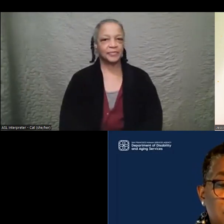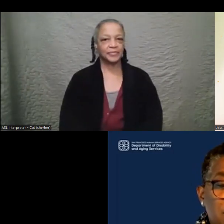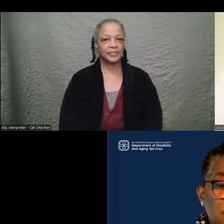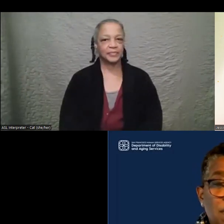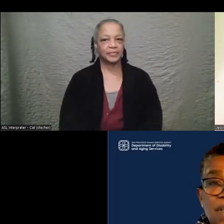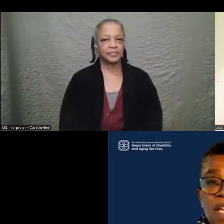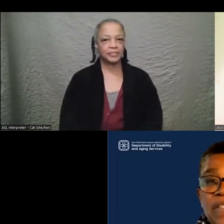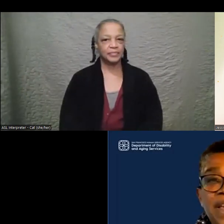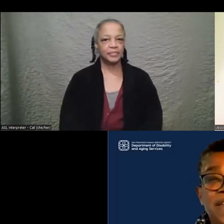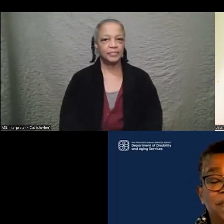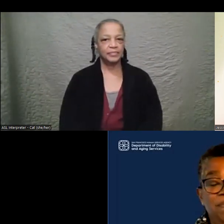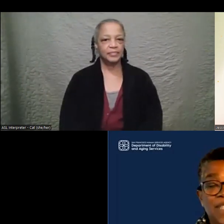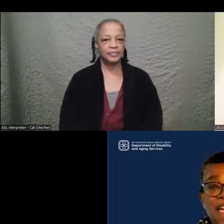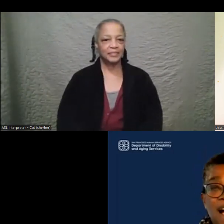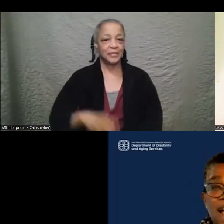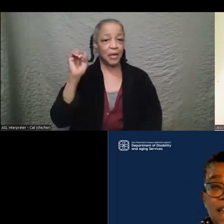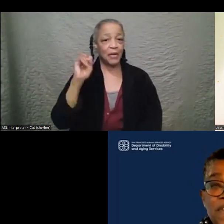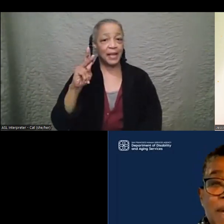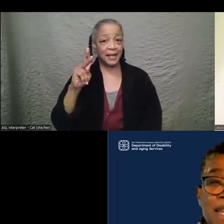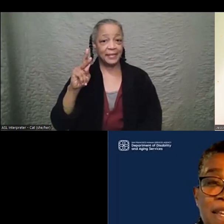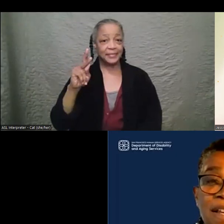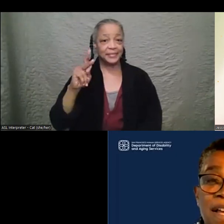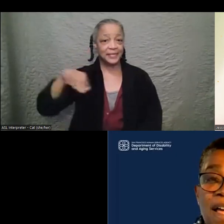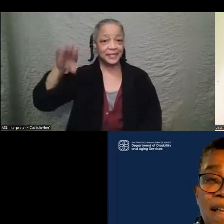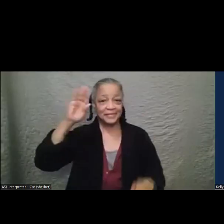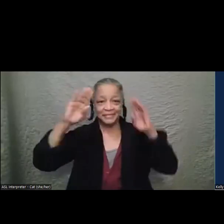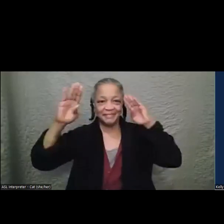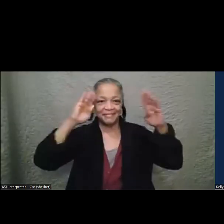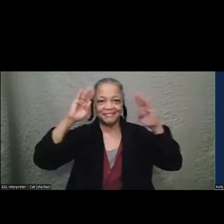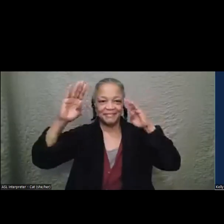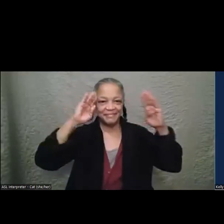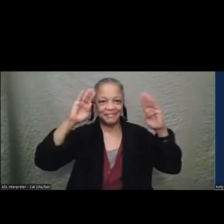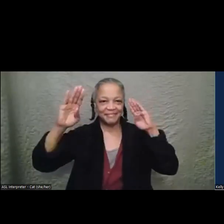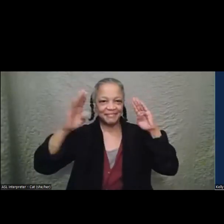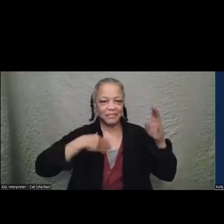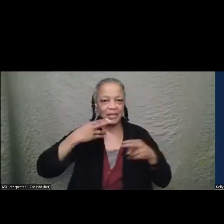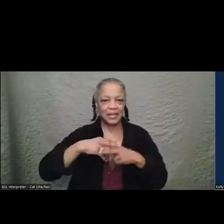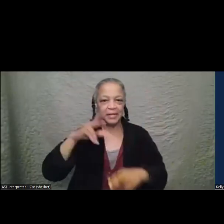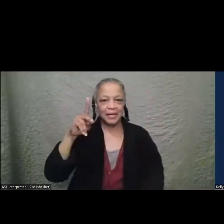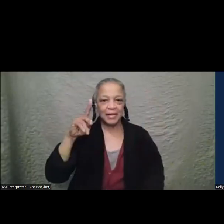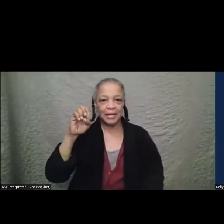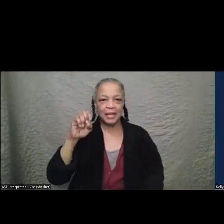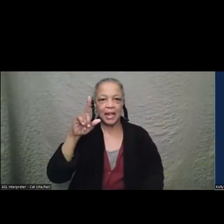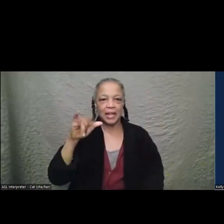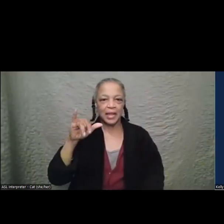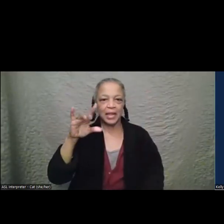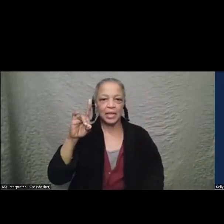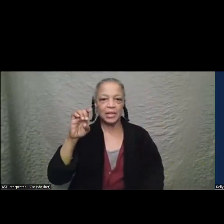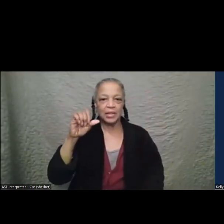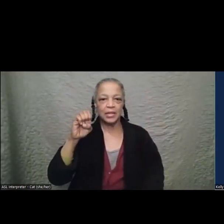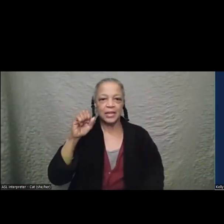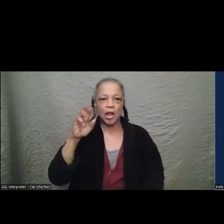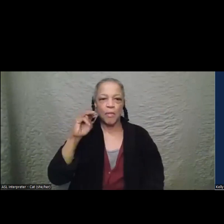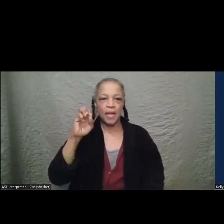Hi everybody, my name is - - I used she/her pronouns.